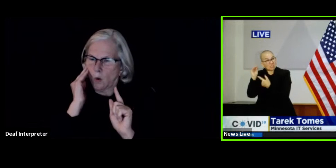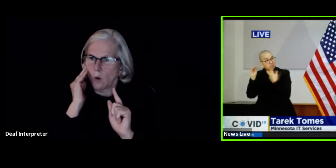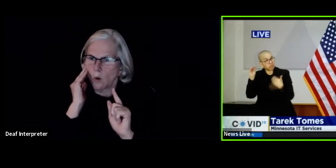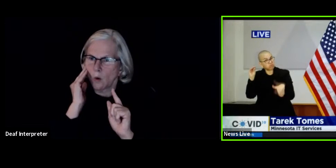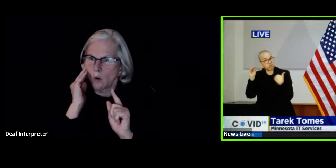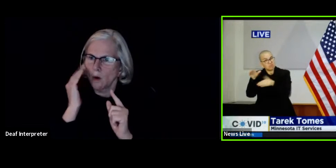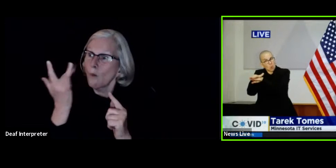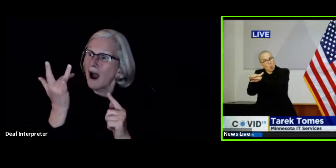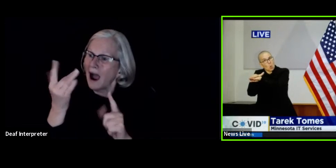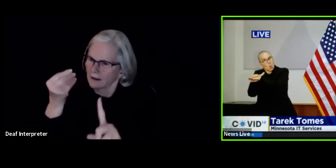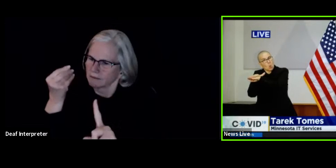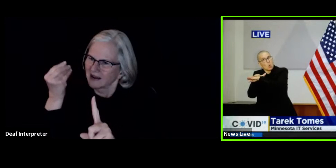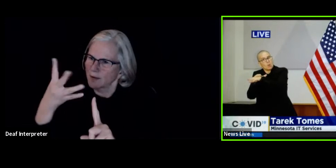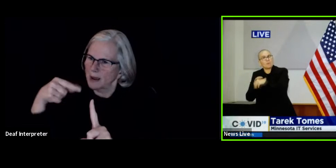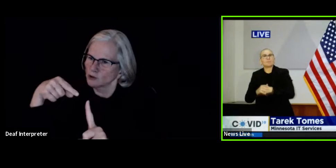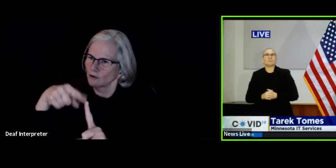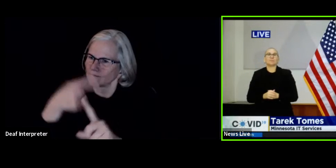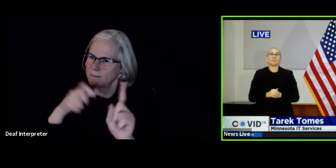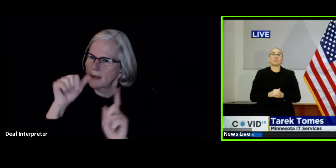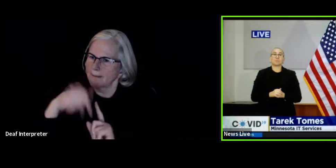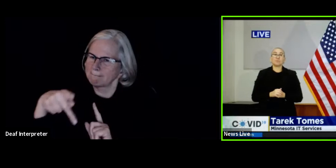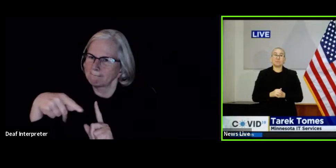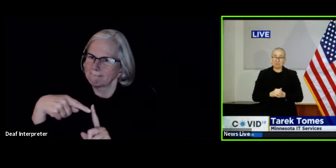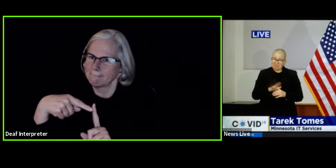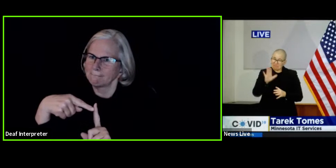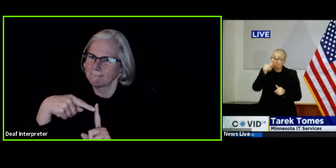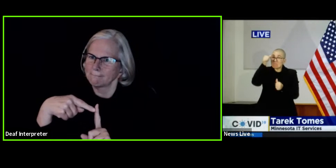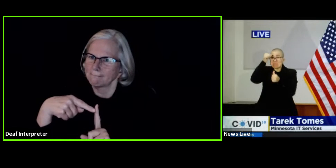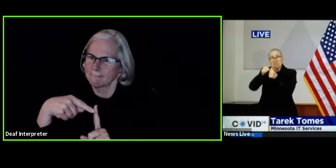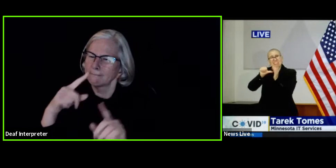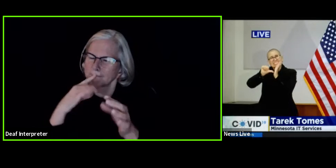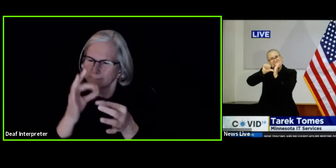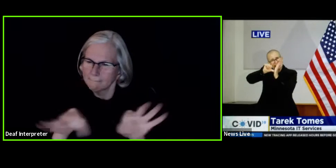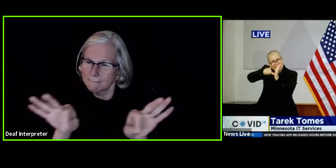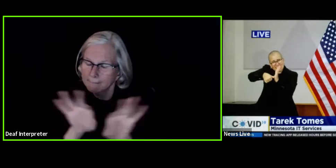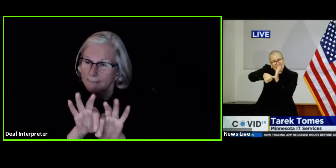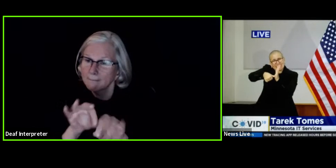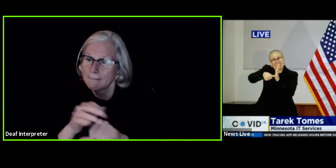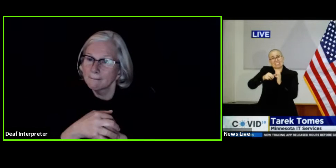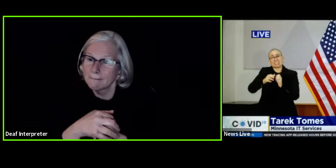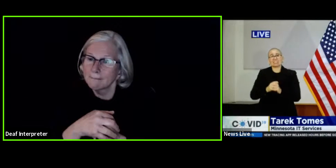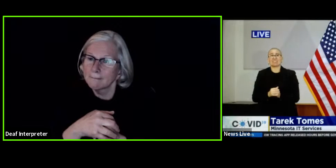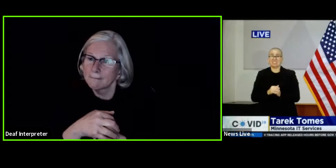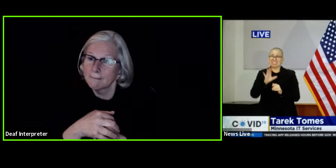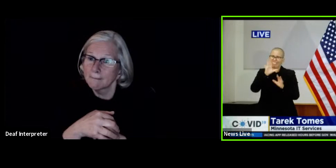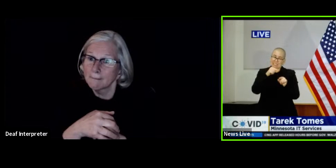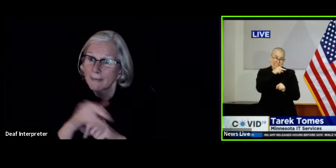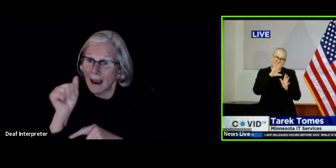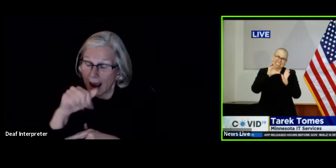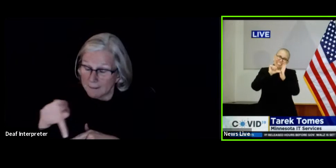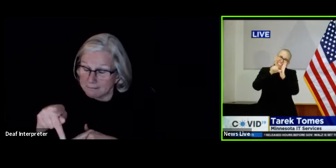BUT KEEP IN MIND, IT'S BOOK-ENDED BY REALLY CRITICAL, YOU KNOW, CHOICES THAT WE MAKE. OUR WILLINGNESS TO WARN OUR NEIGHBORS, FRIENDS,